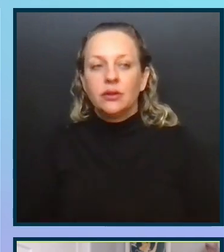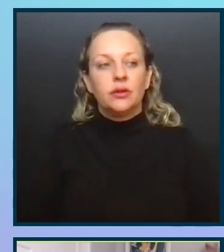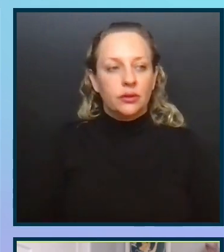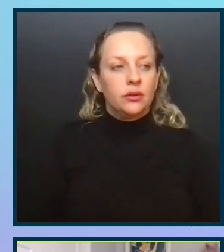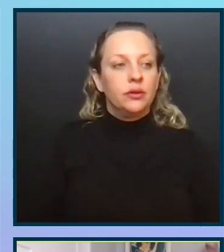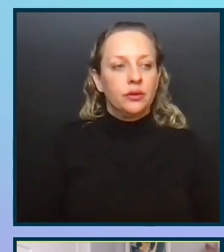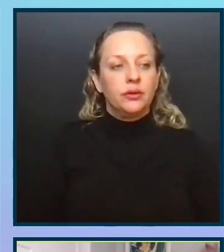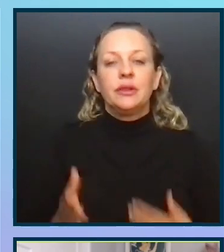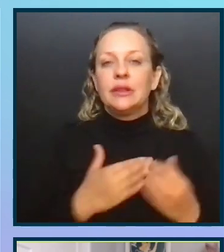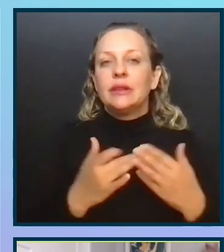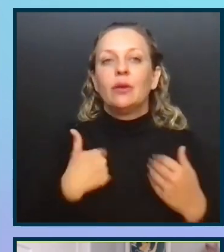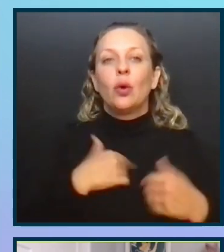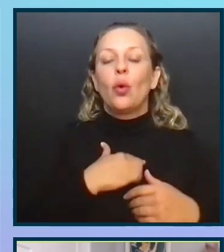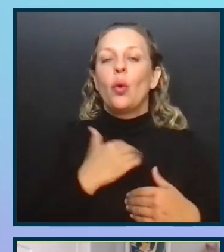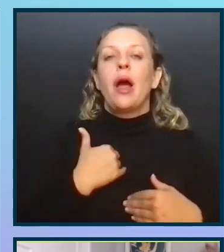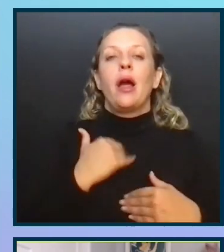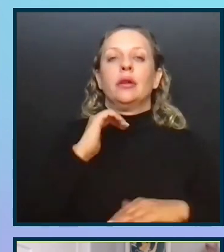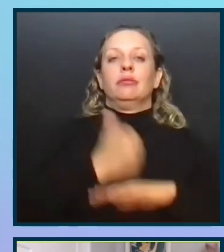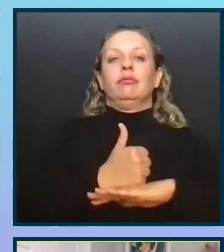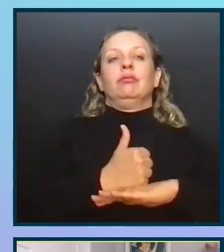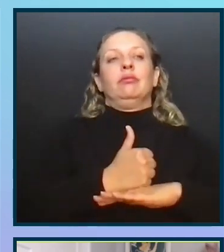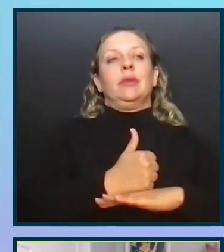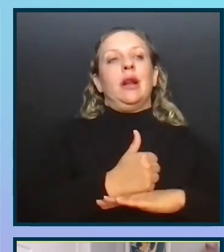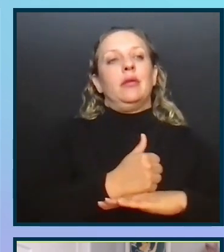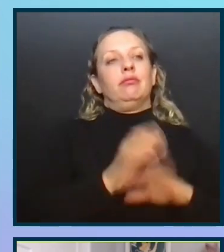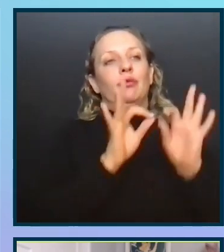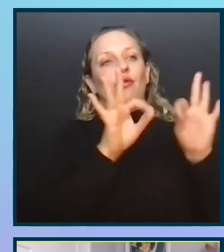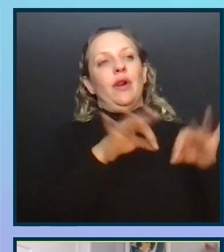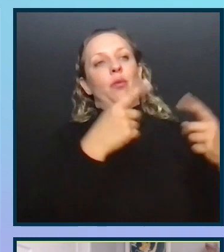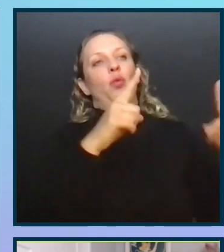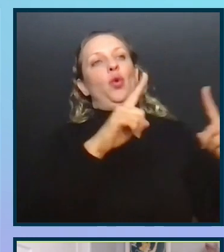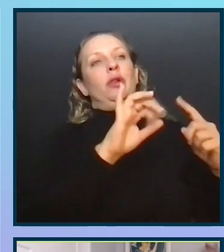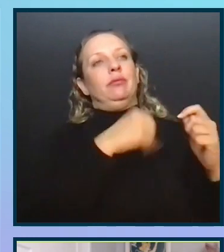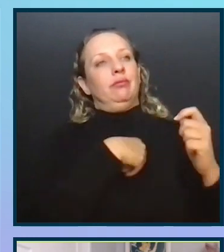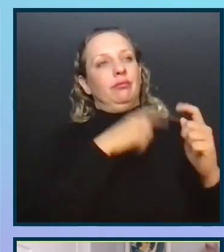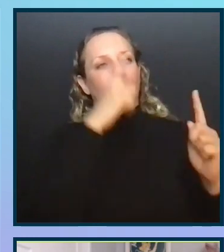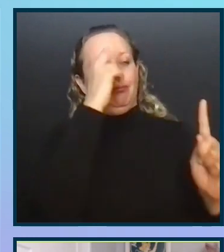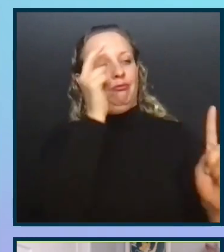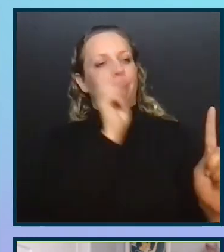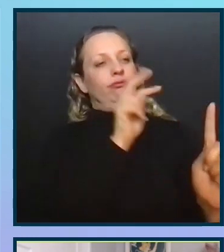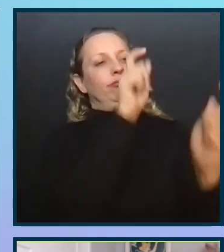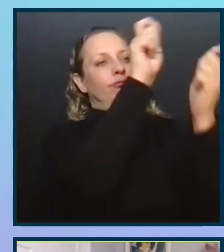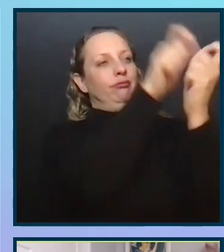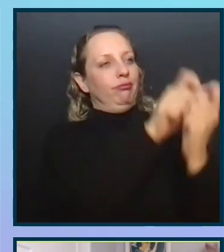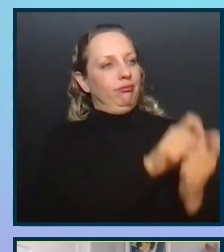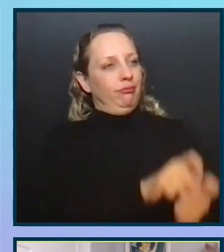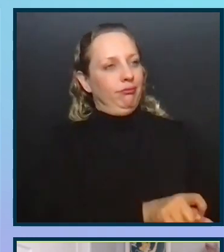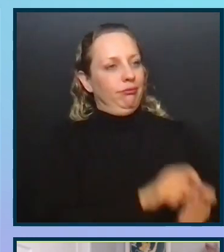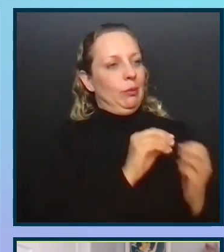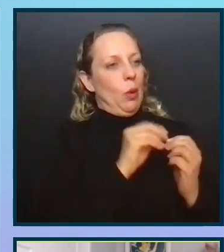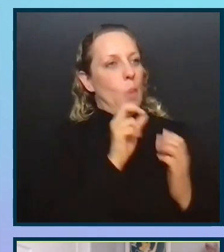Even when we've created the frameworks, systems, tools, and baseline knowledge to make designs more accessible,